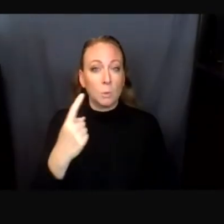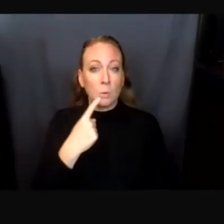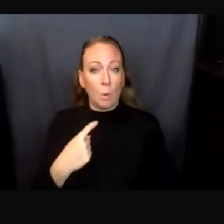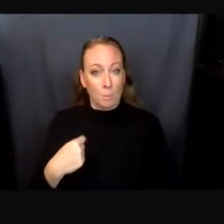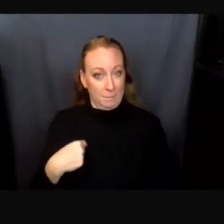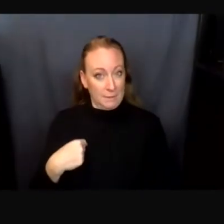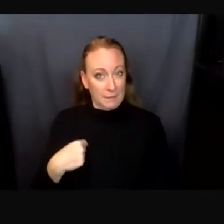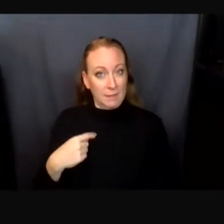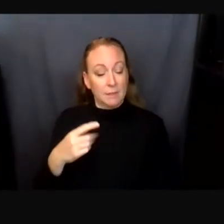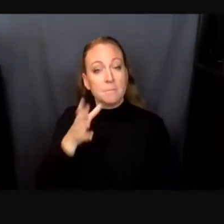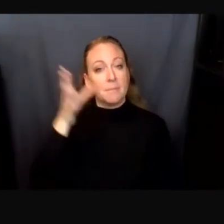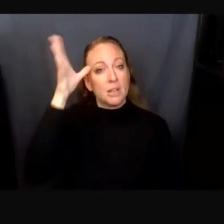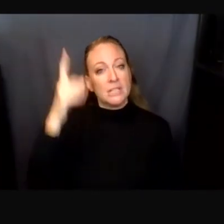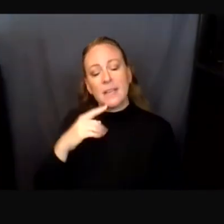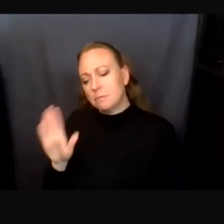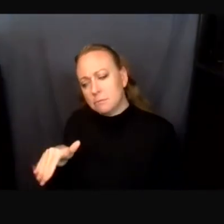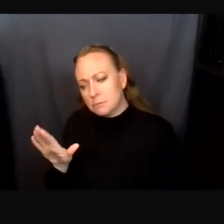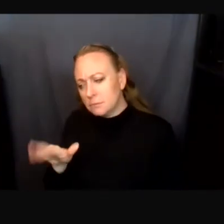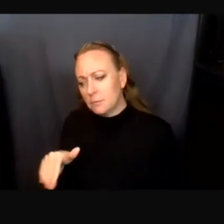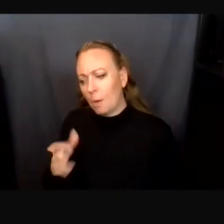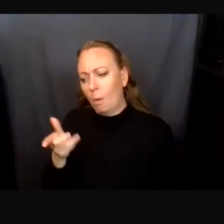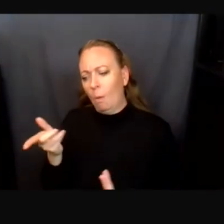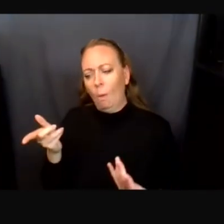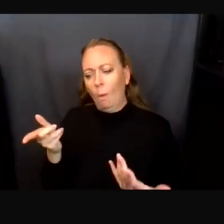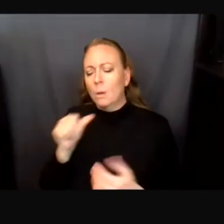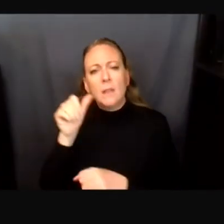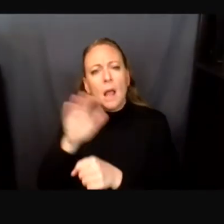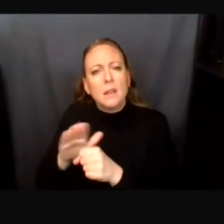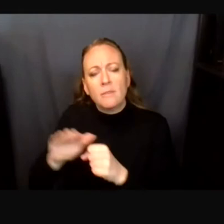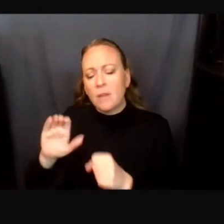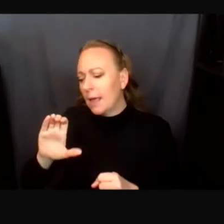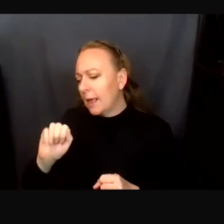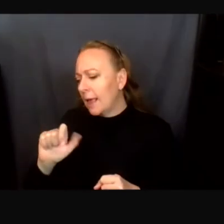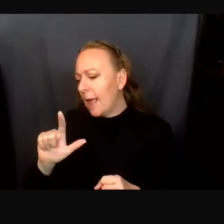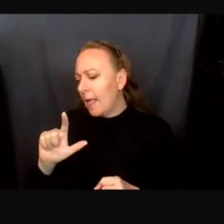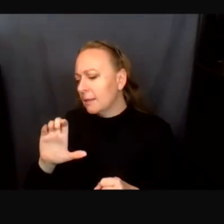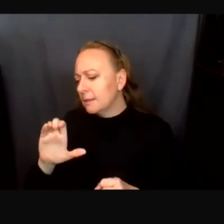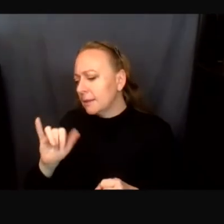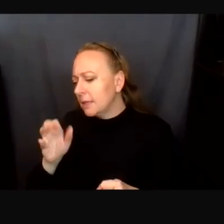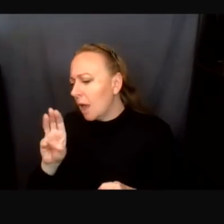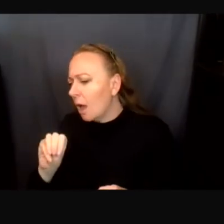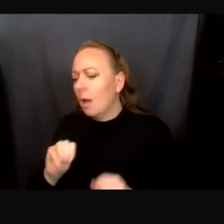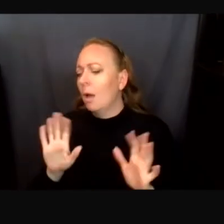that it was a lack of calcium, it was something different and so on.